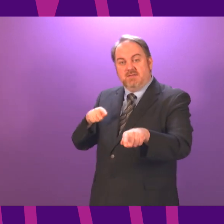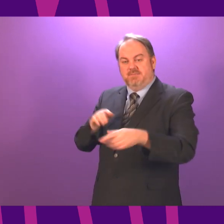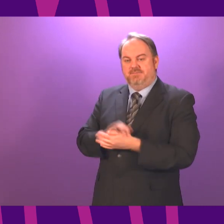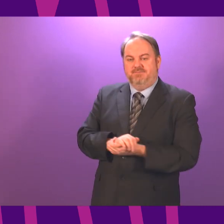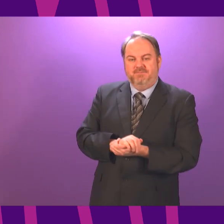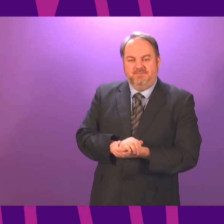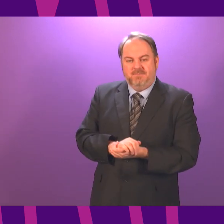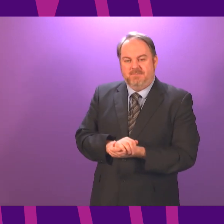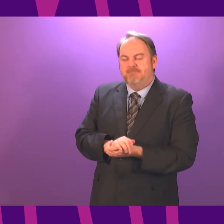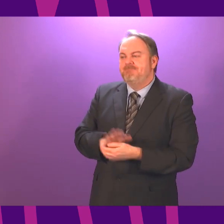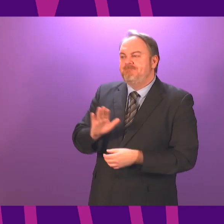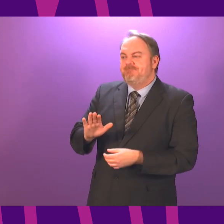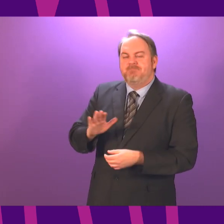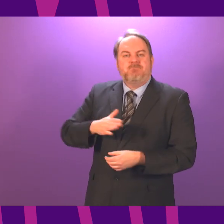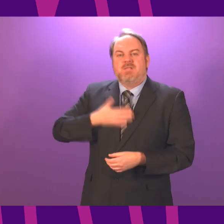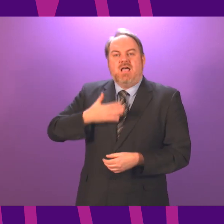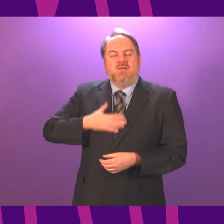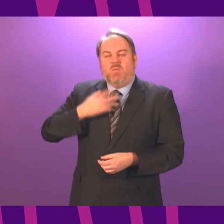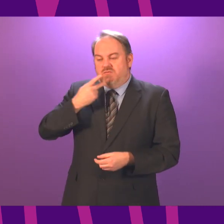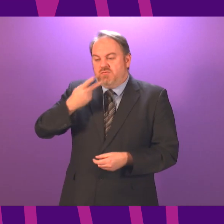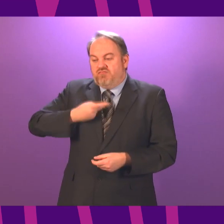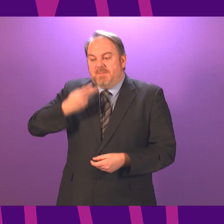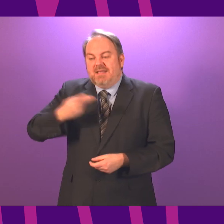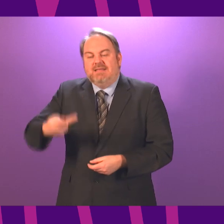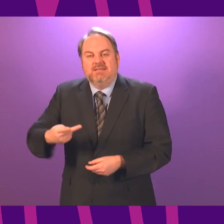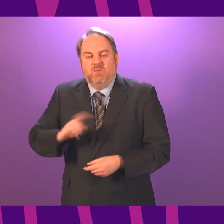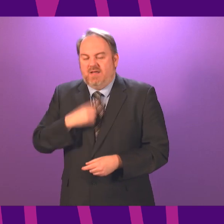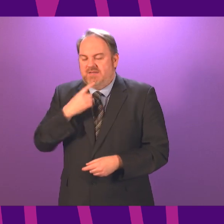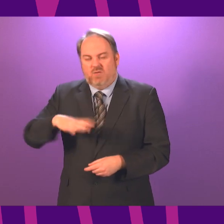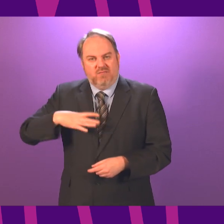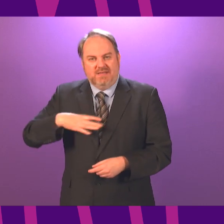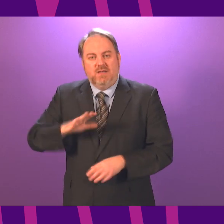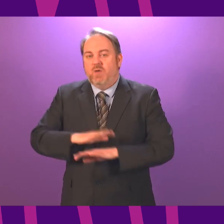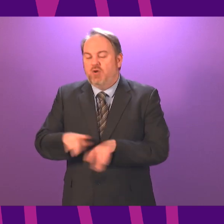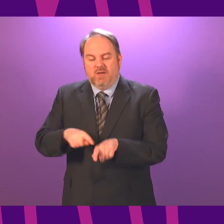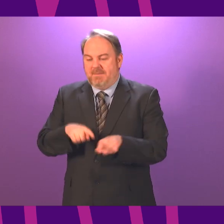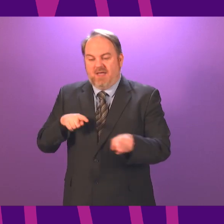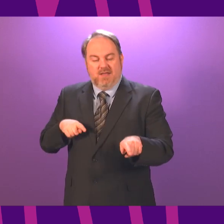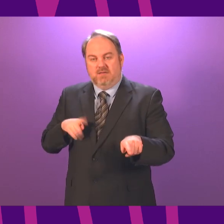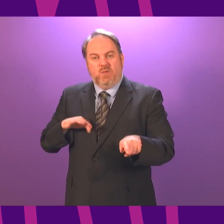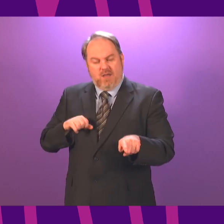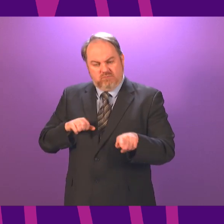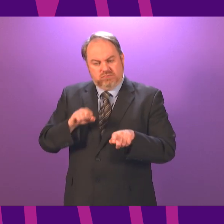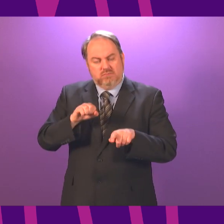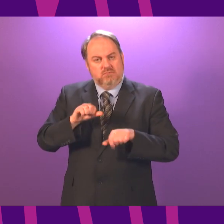everything that I have already said in making the point that we are not behind. We are progressing well and picking up the pace on our vaccination programme.